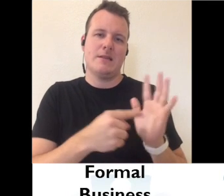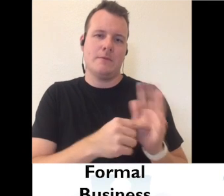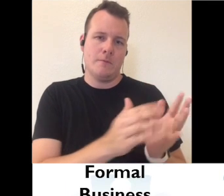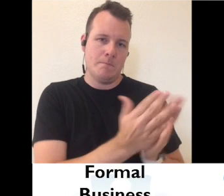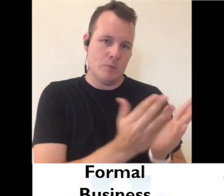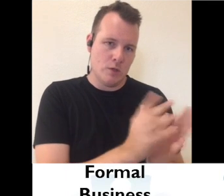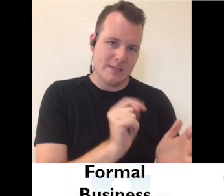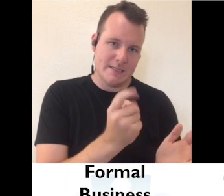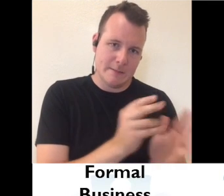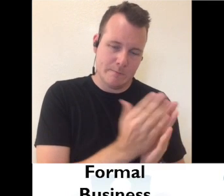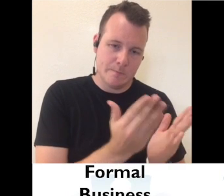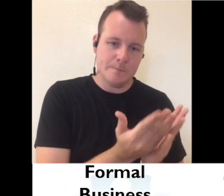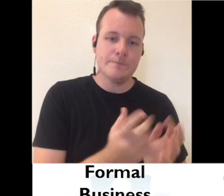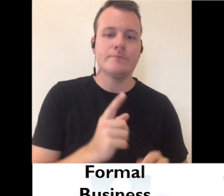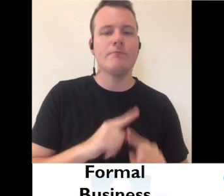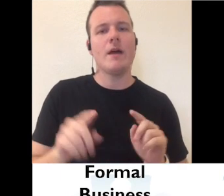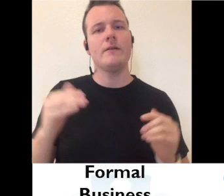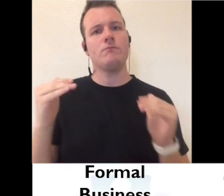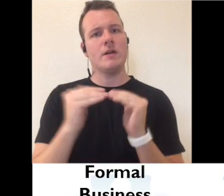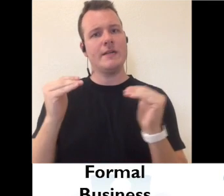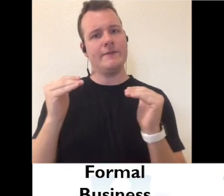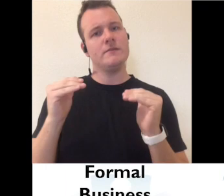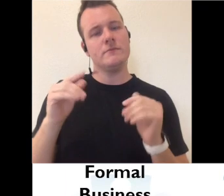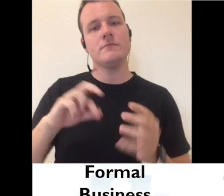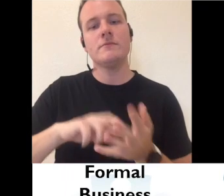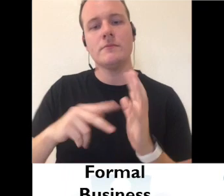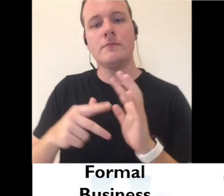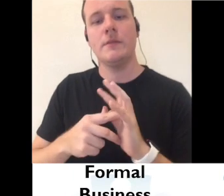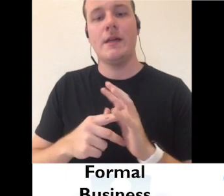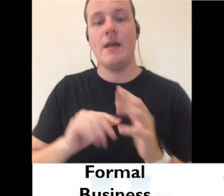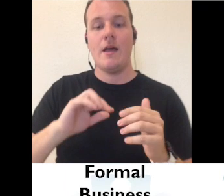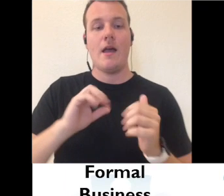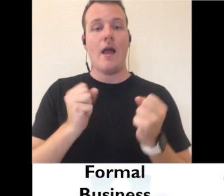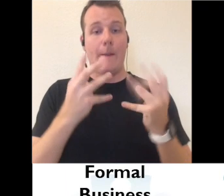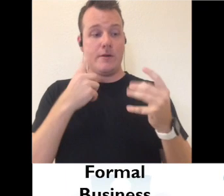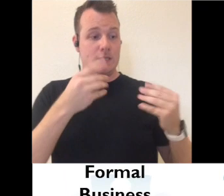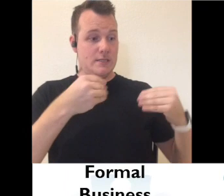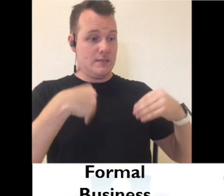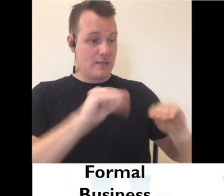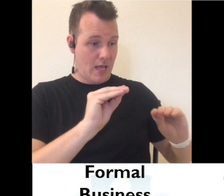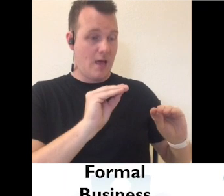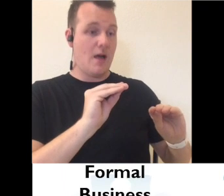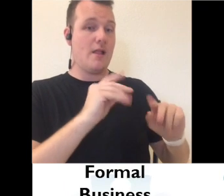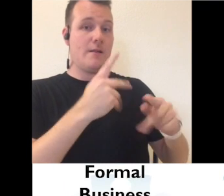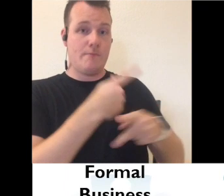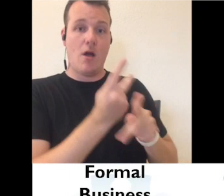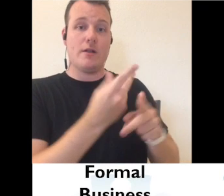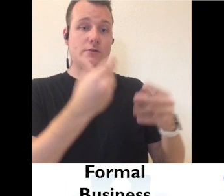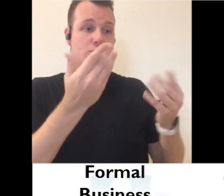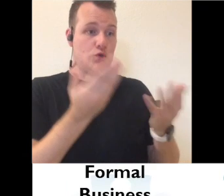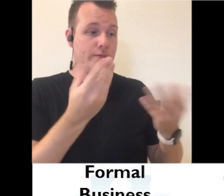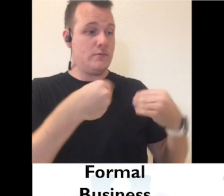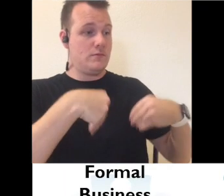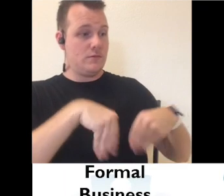I ever make any profit, and that's what I mean by break-even figure and how the